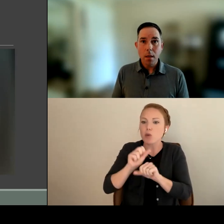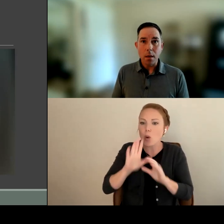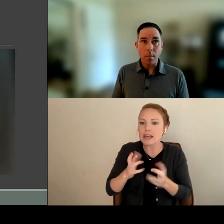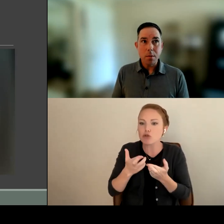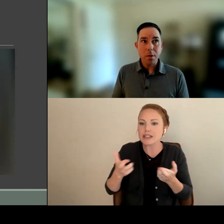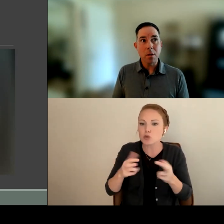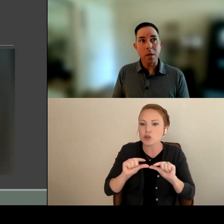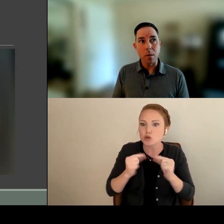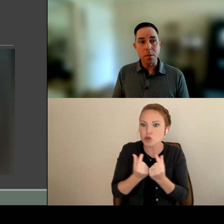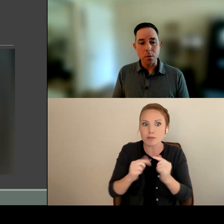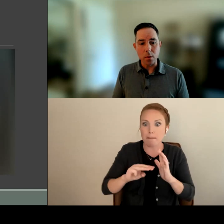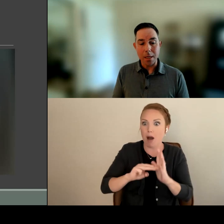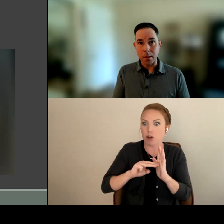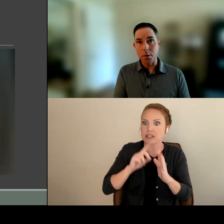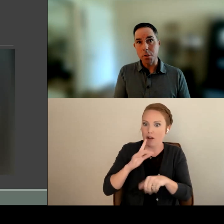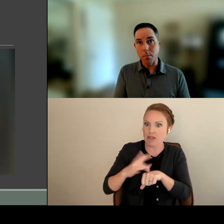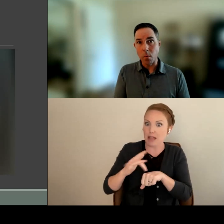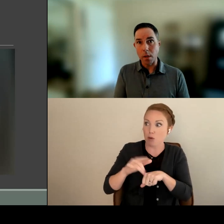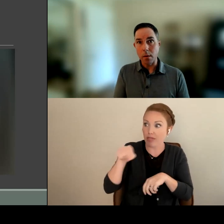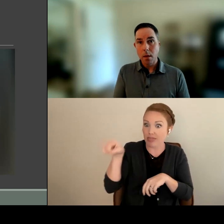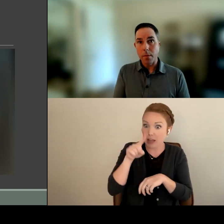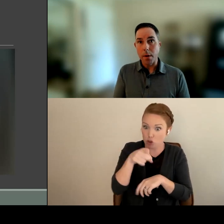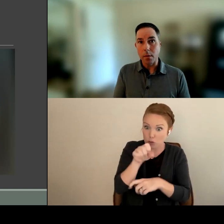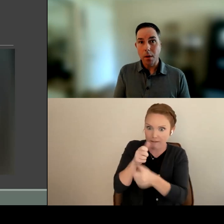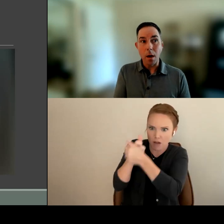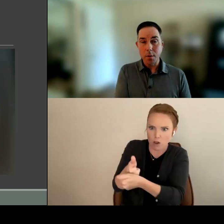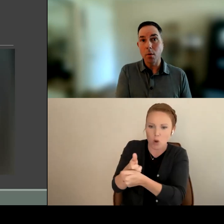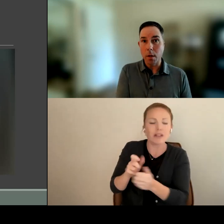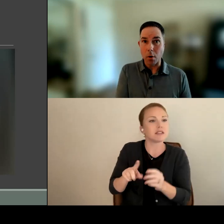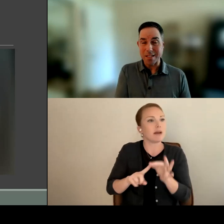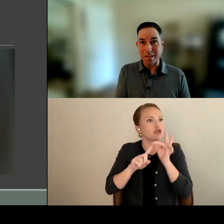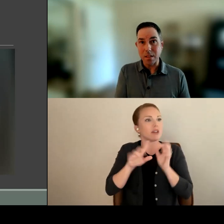Especially when it comes to getting leadership where they are comfortable embracing this